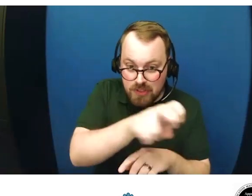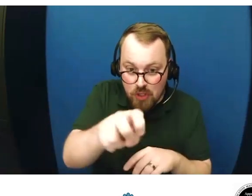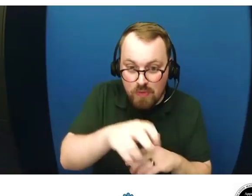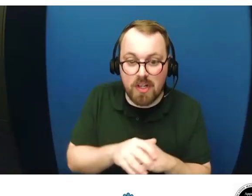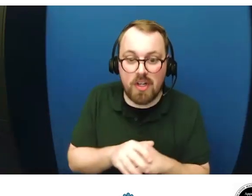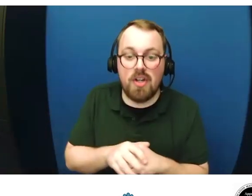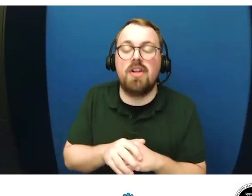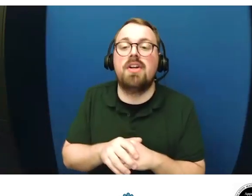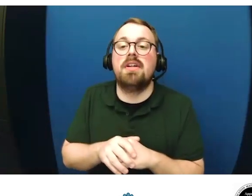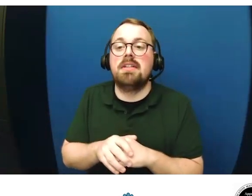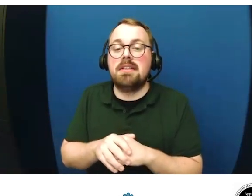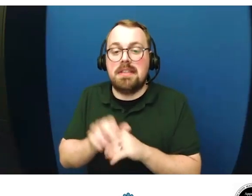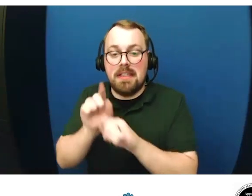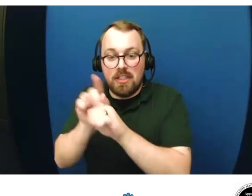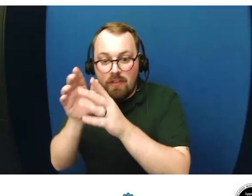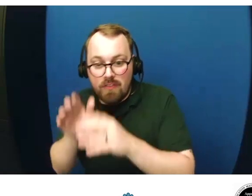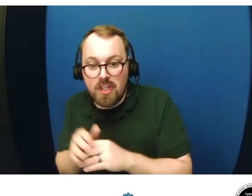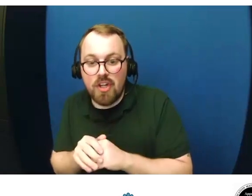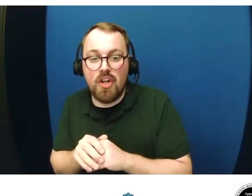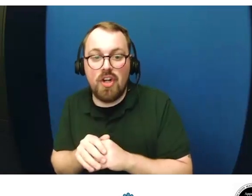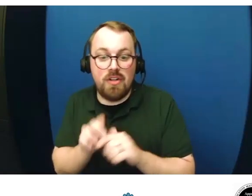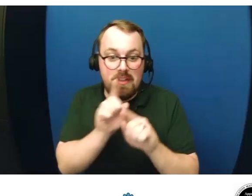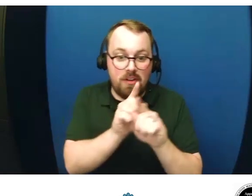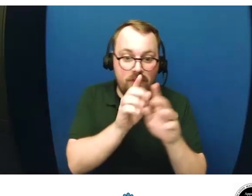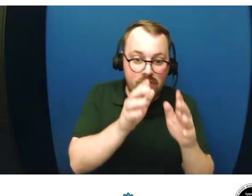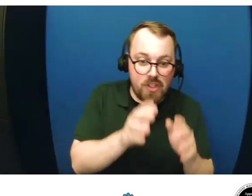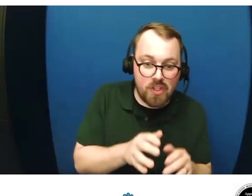Intervener... Intervener...